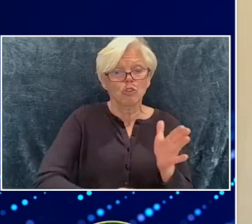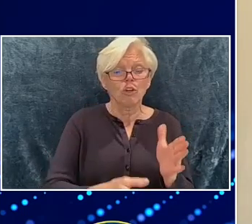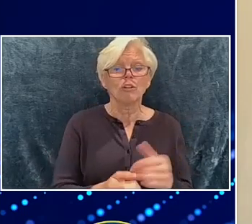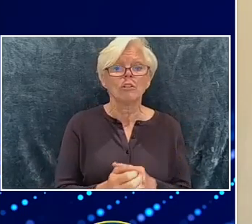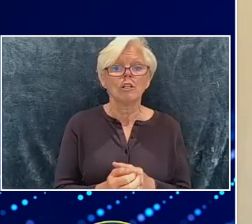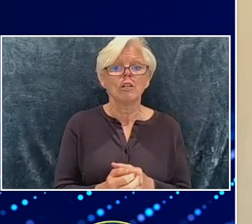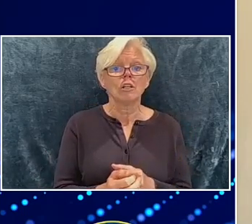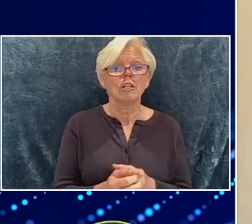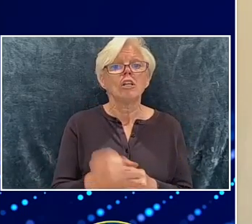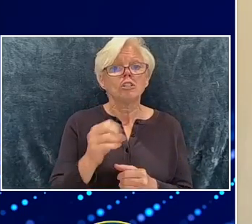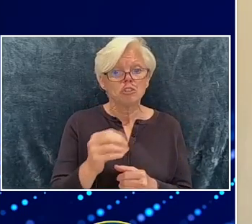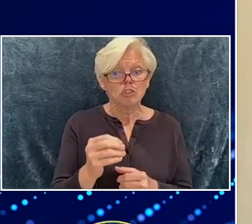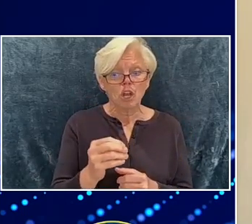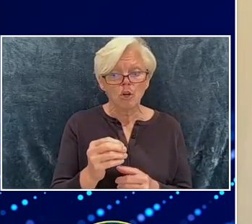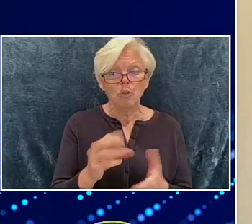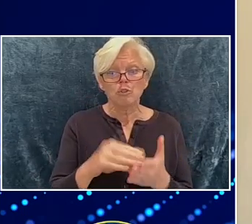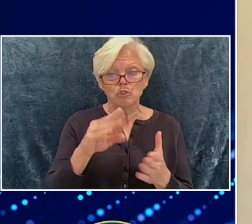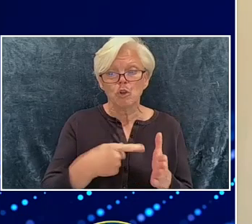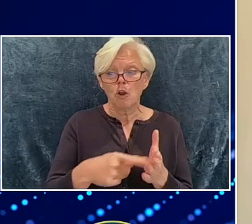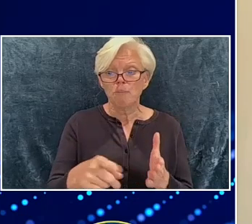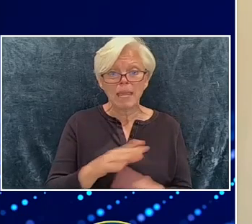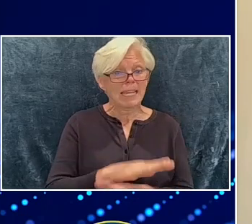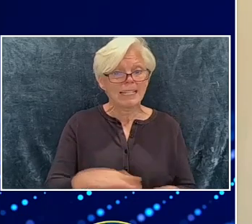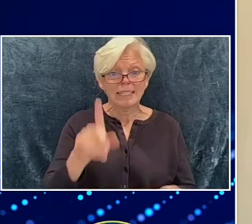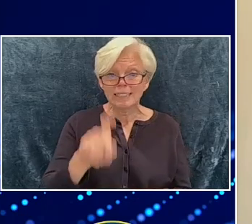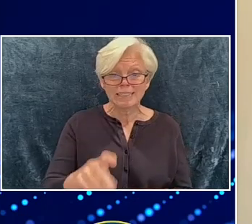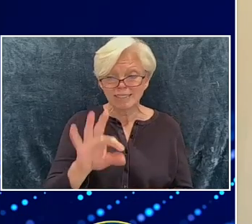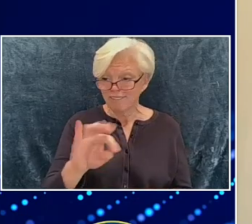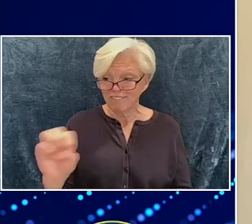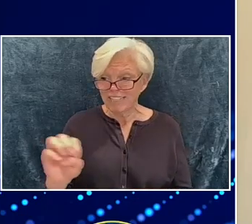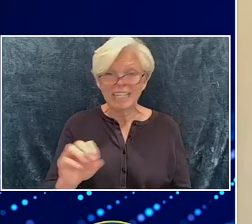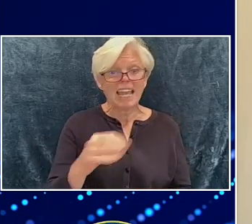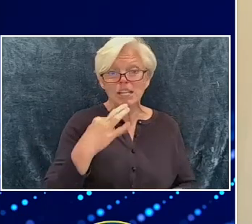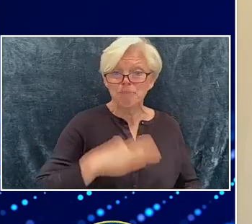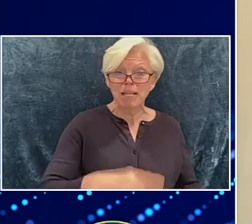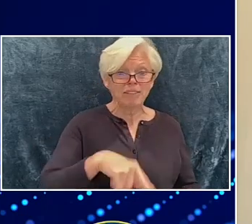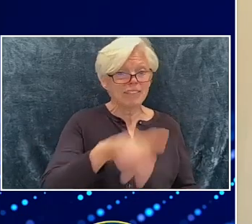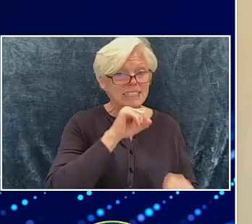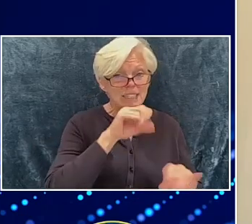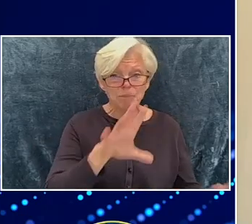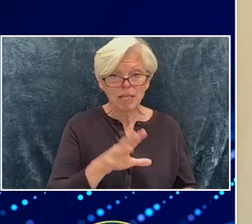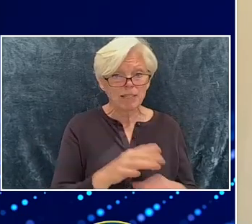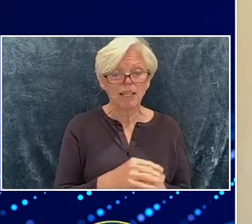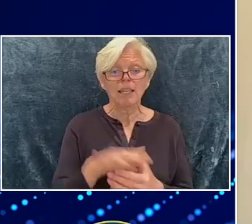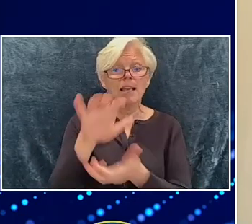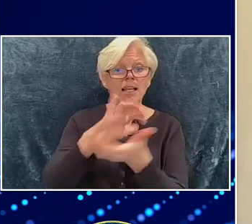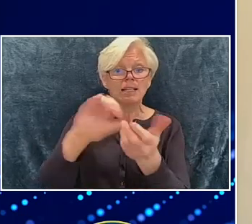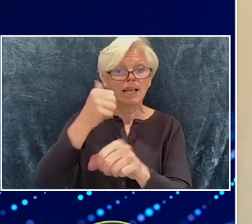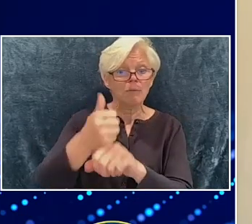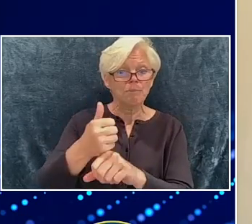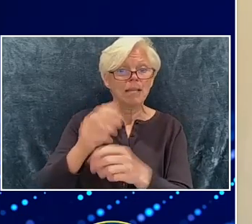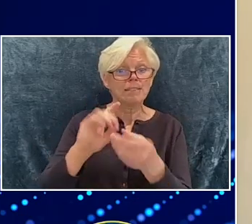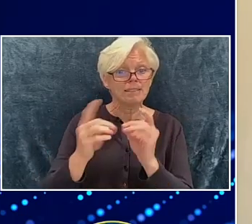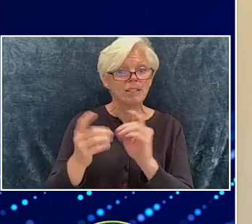unnecessary fee with no benefit to them. Cloud-based digital learning products do not need to be shipped, stored, put on